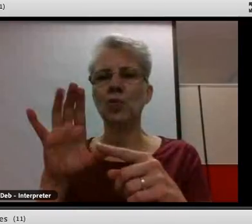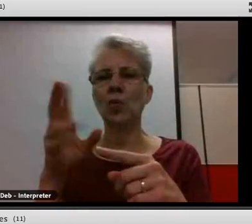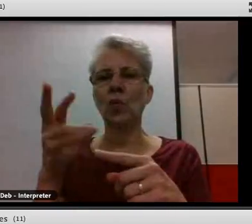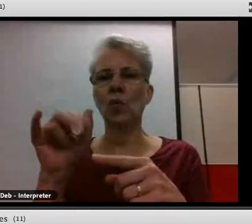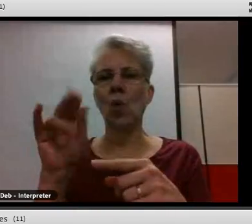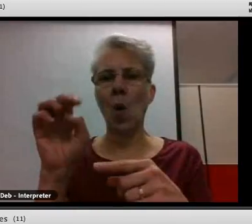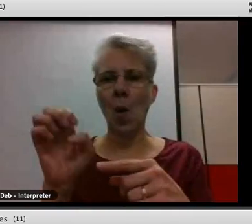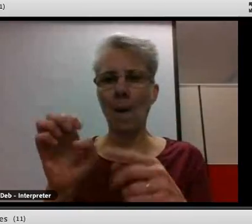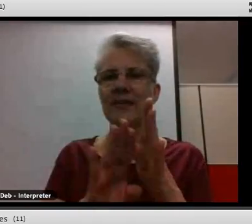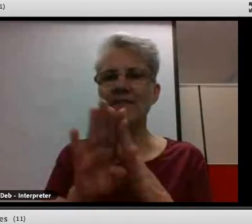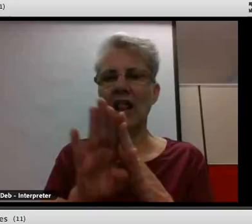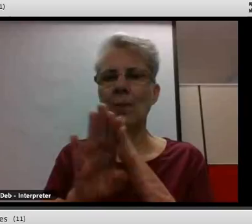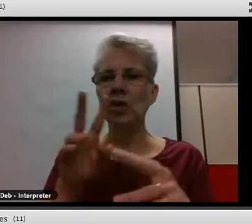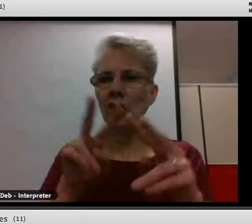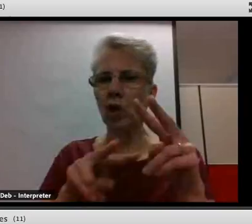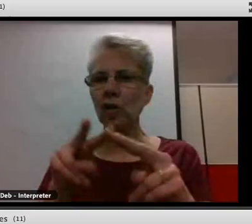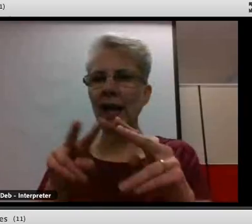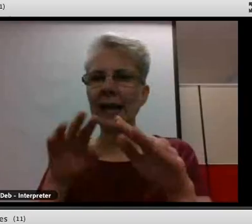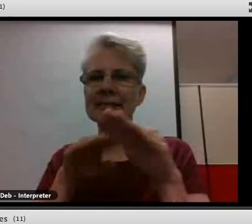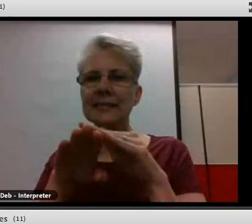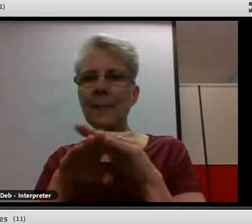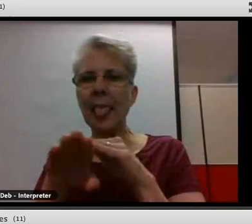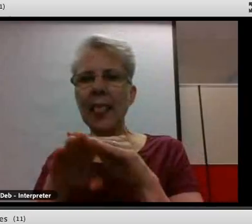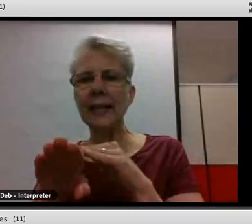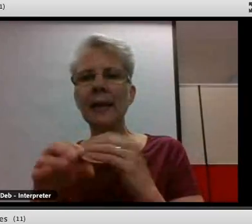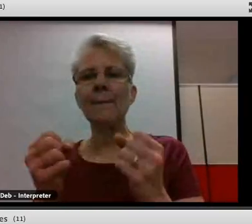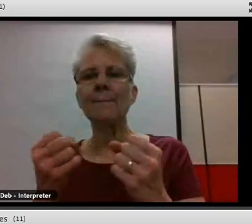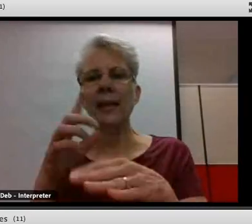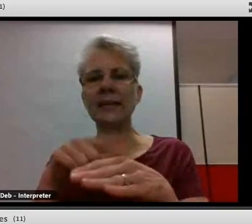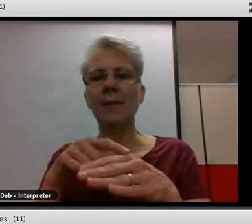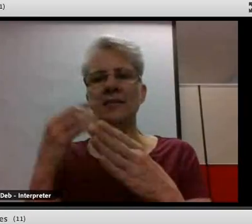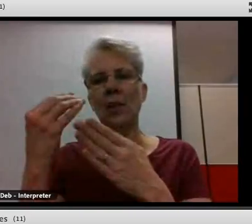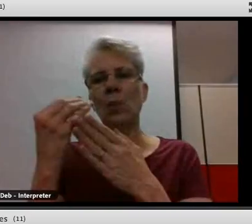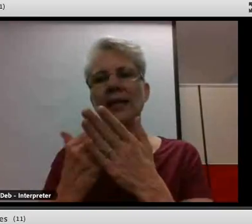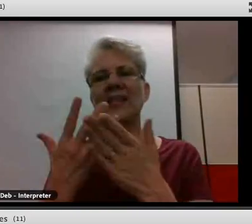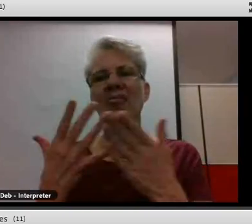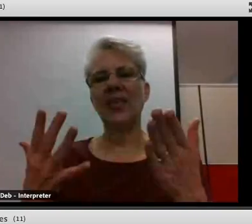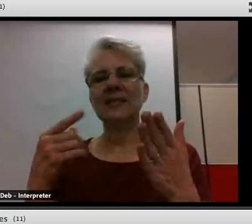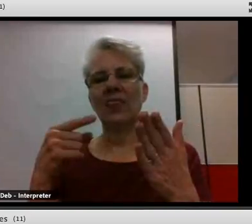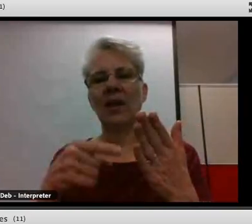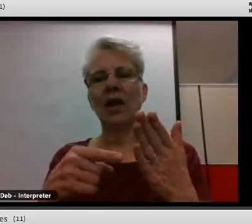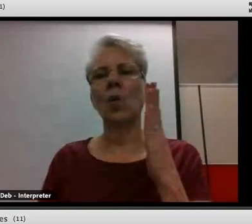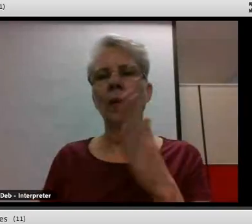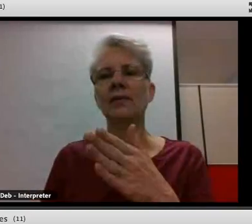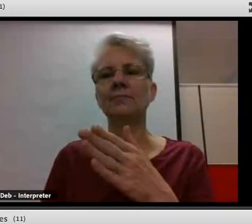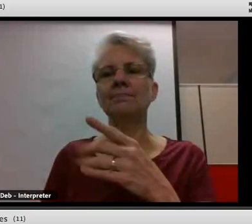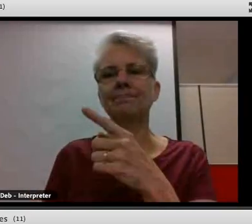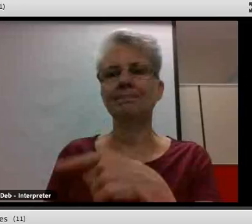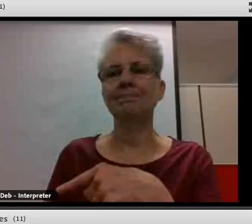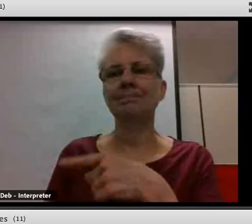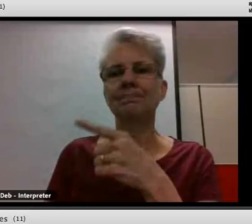So, again, just in your -- When you're looking at links, you know,